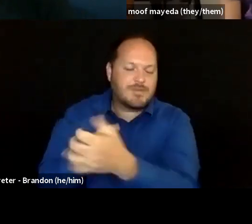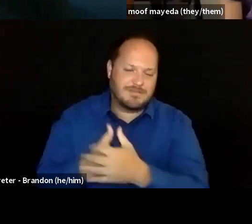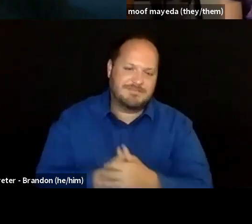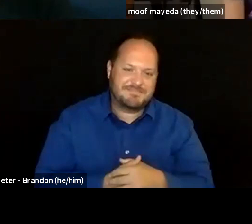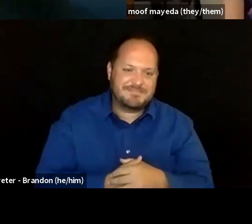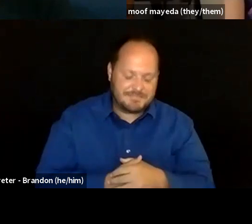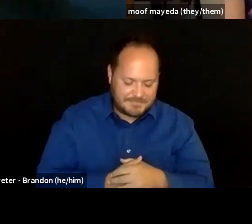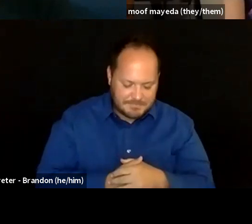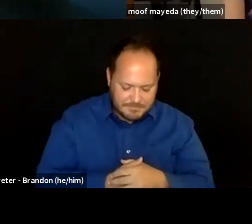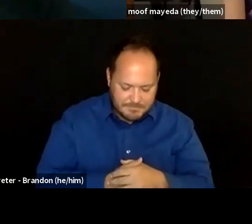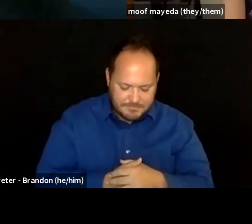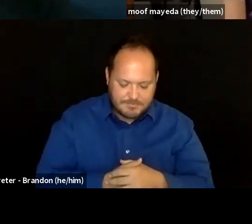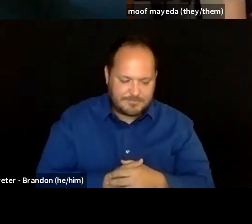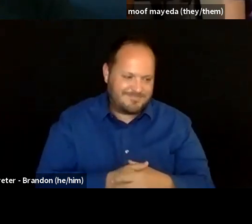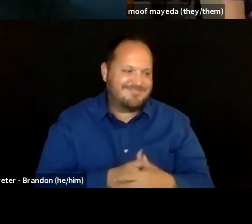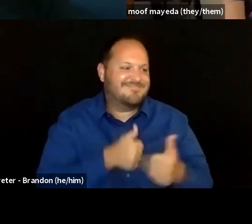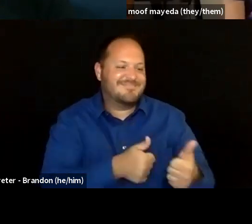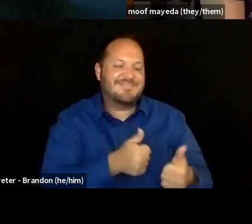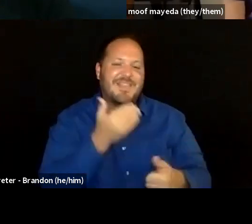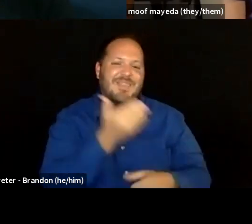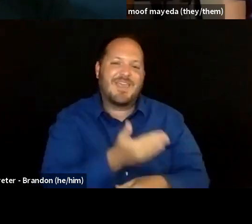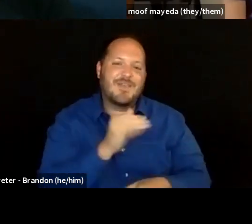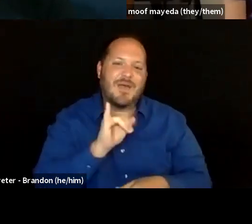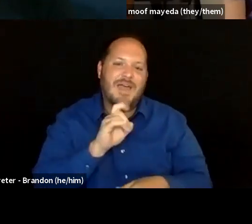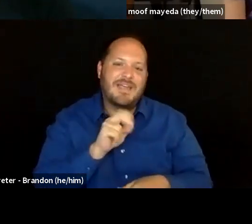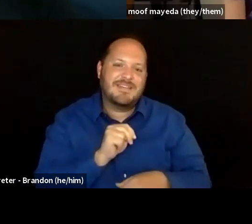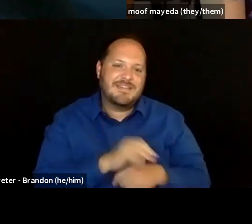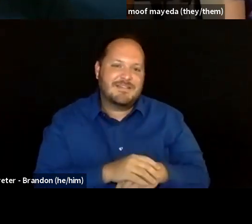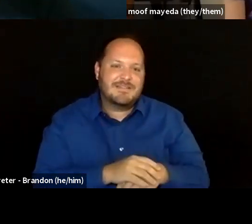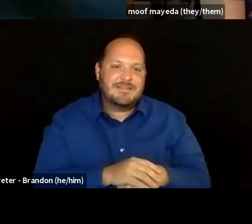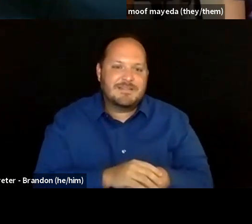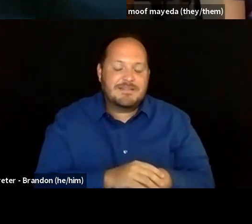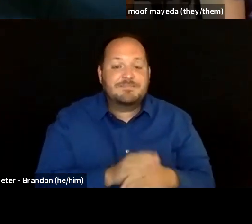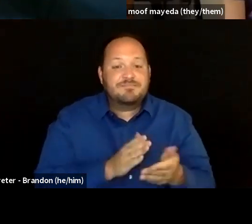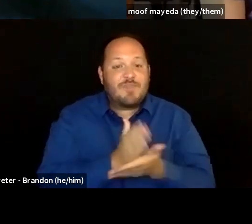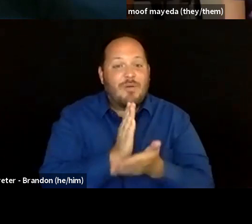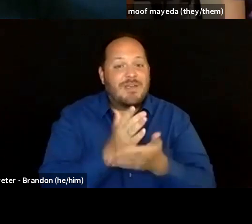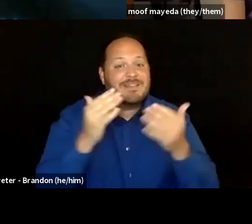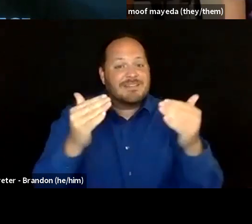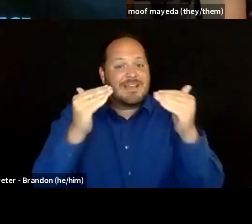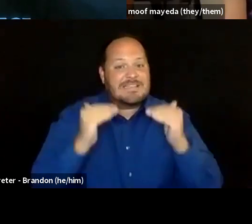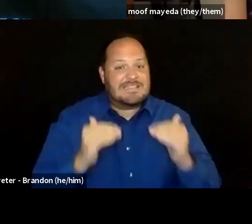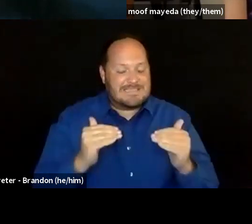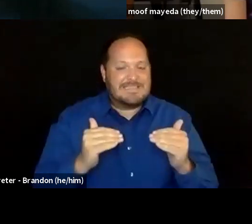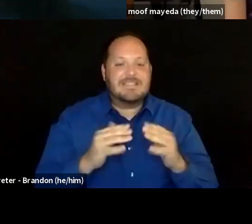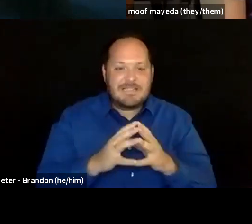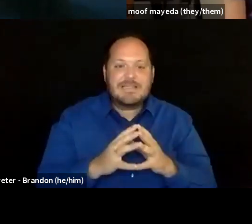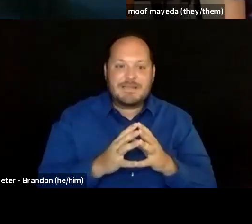Moof is paying me back for being absent, missing in action the first half, huh.